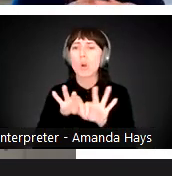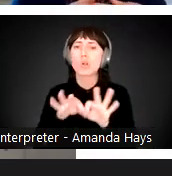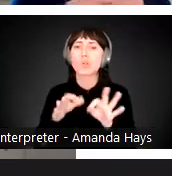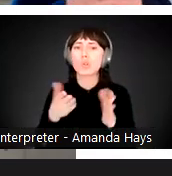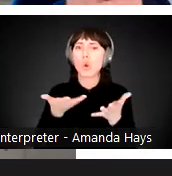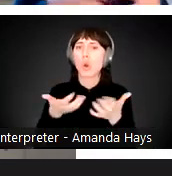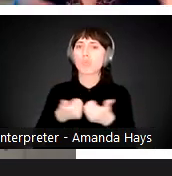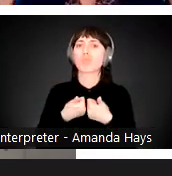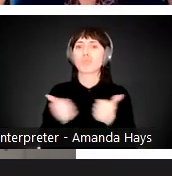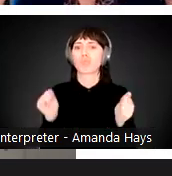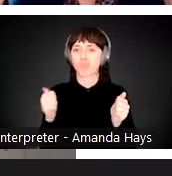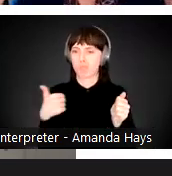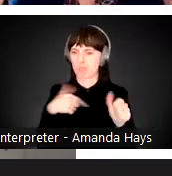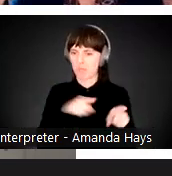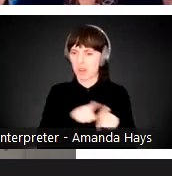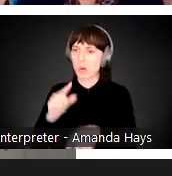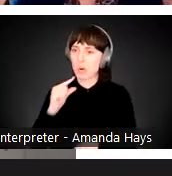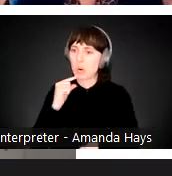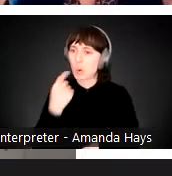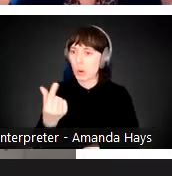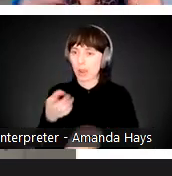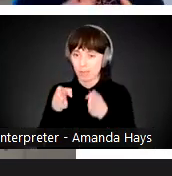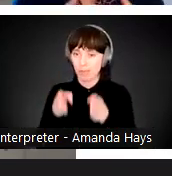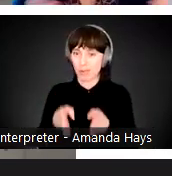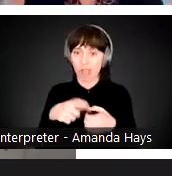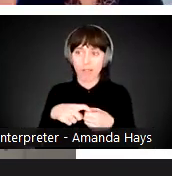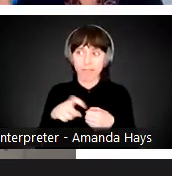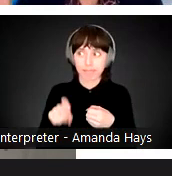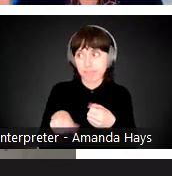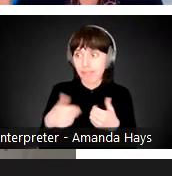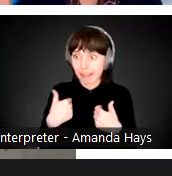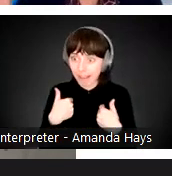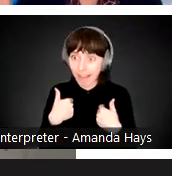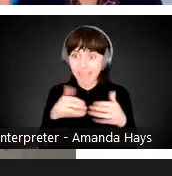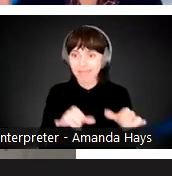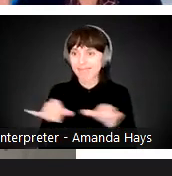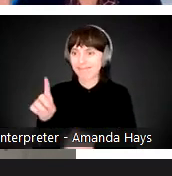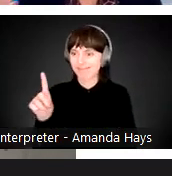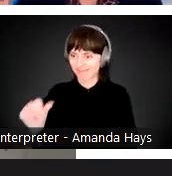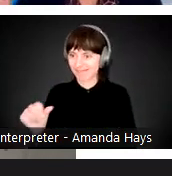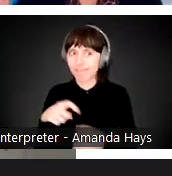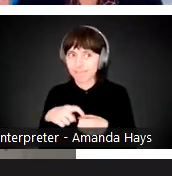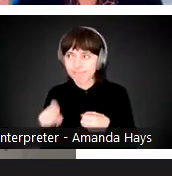there's an array of queerness just like there's an array of disability